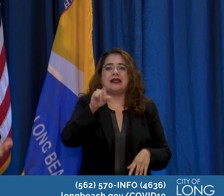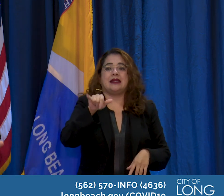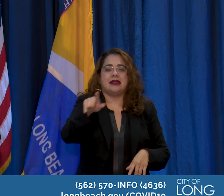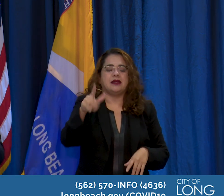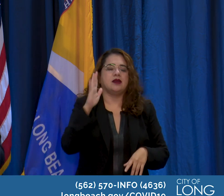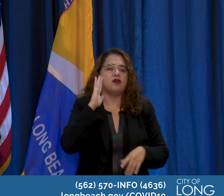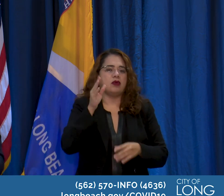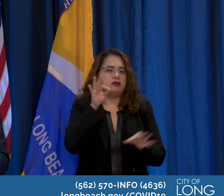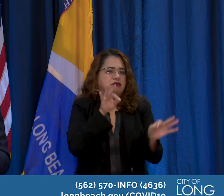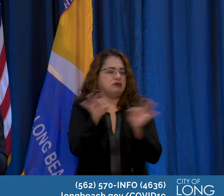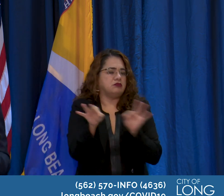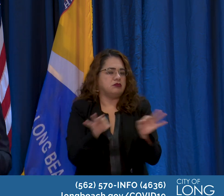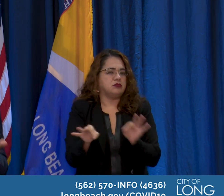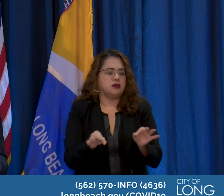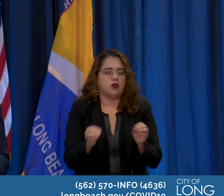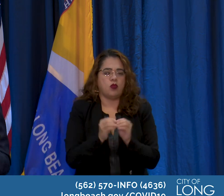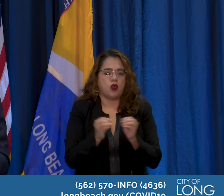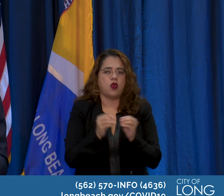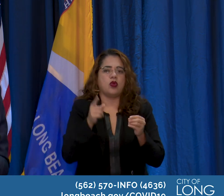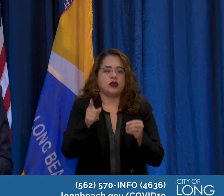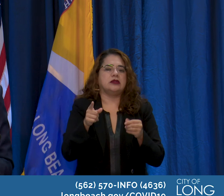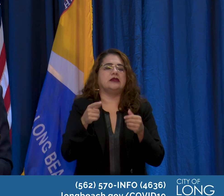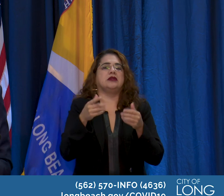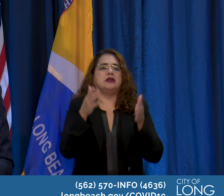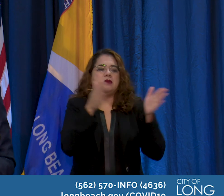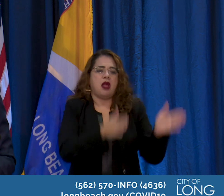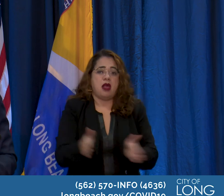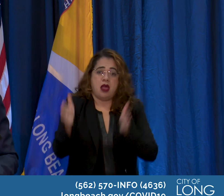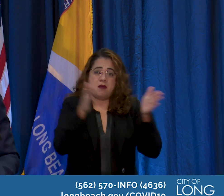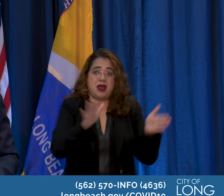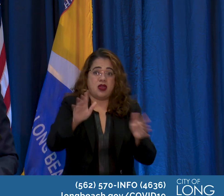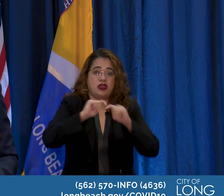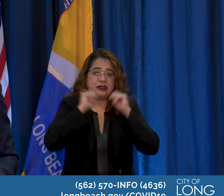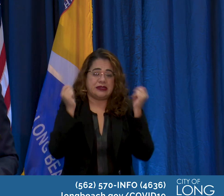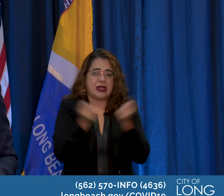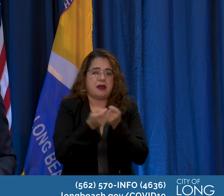us in those efforts and is involved on that front so thank you to her and the team.